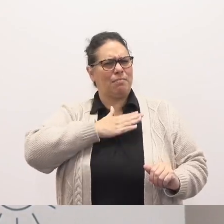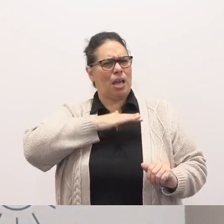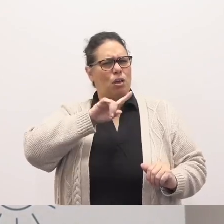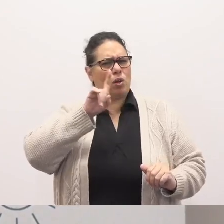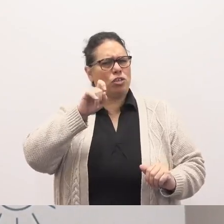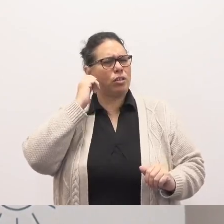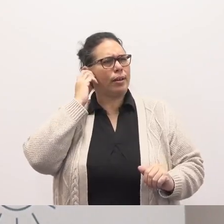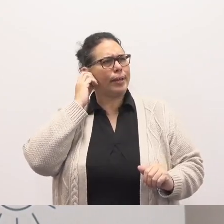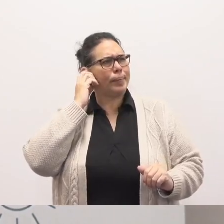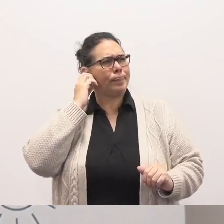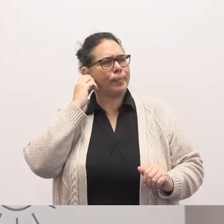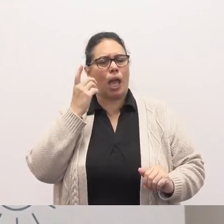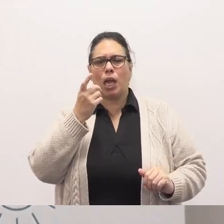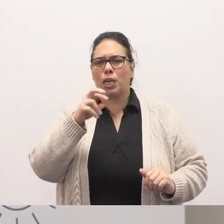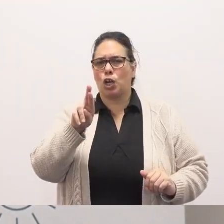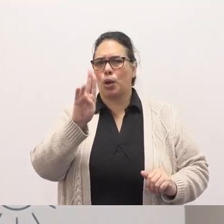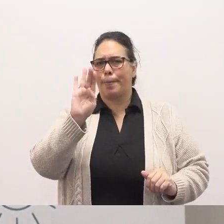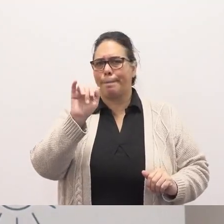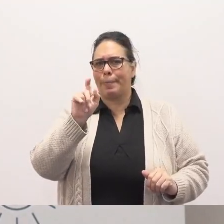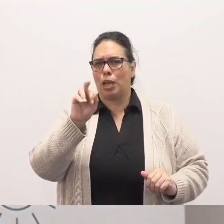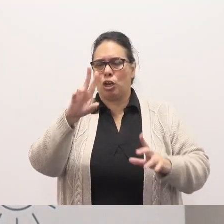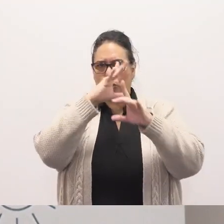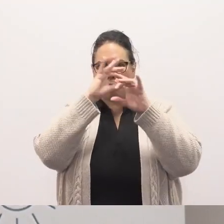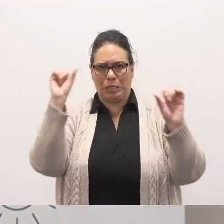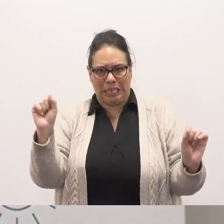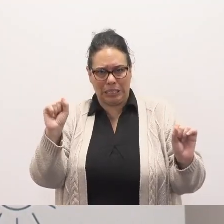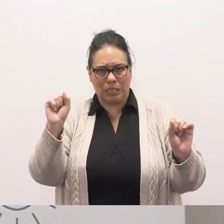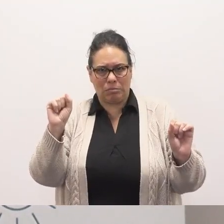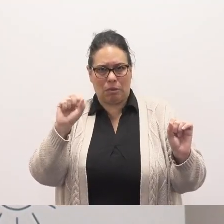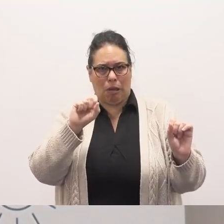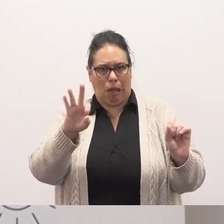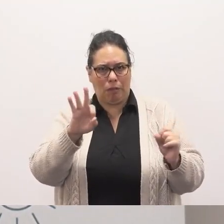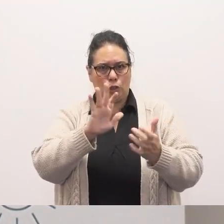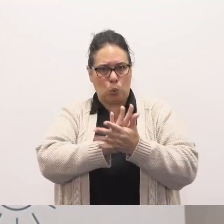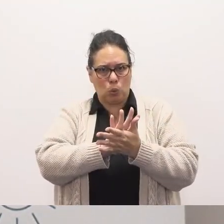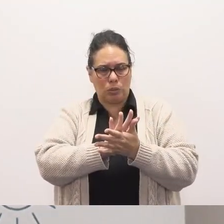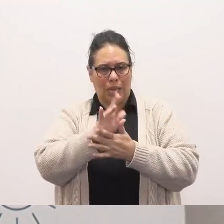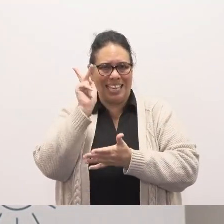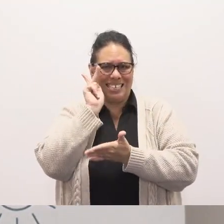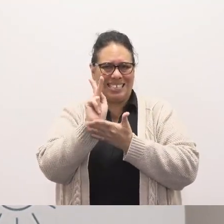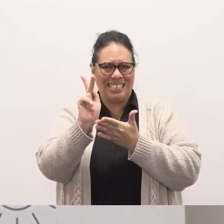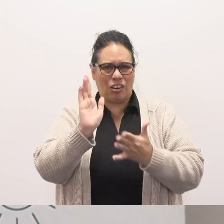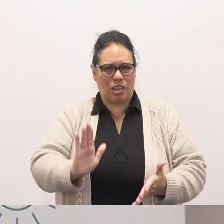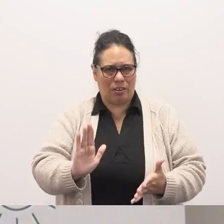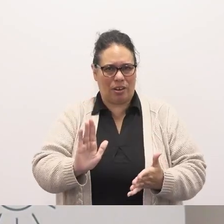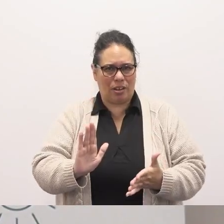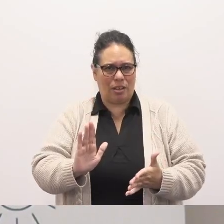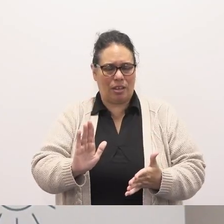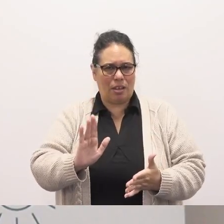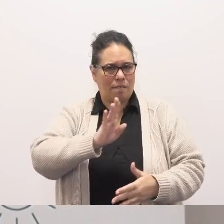we have Dr. Baker assigned as Superintendent of Schools and as Secretary of the Board of Education.